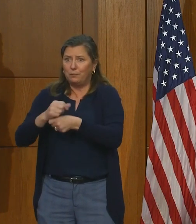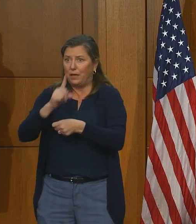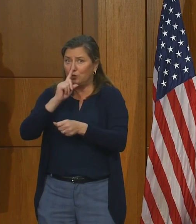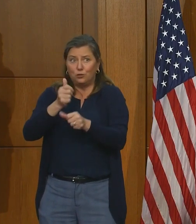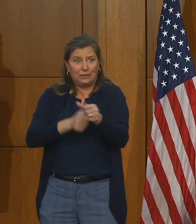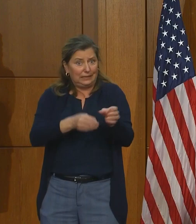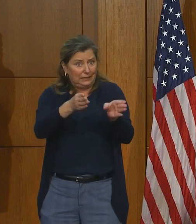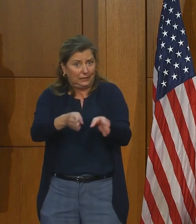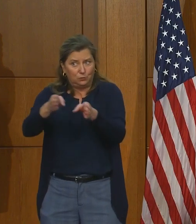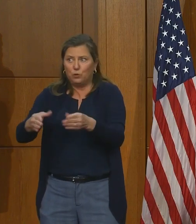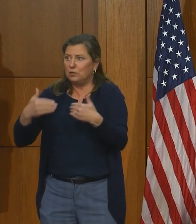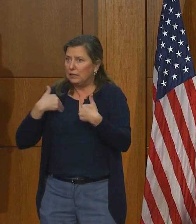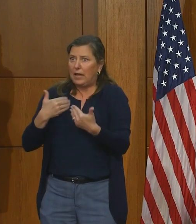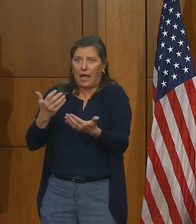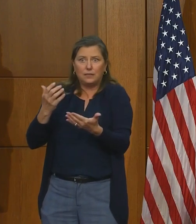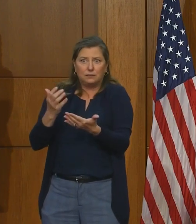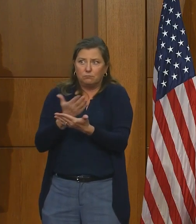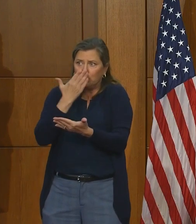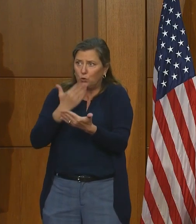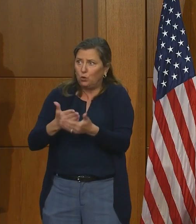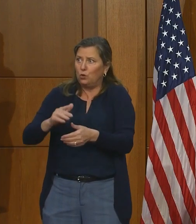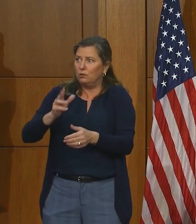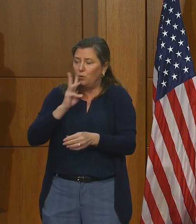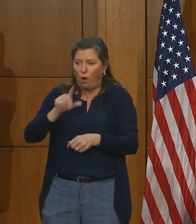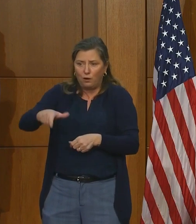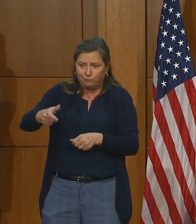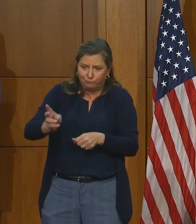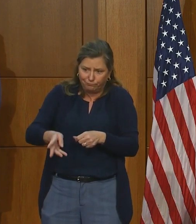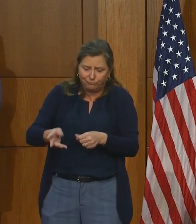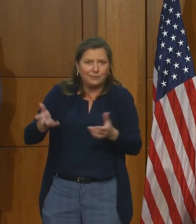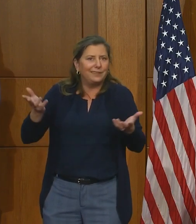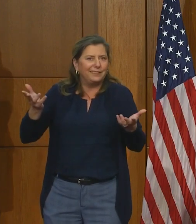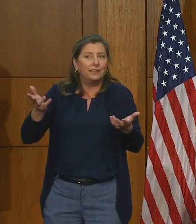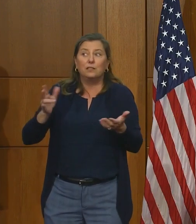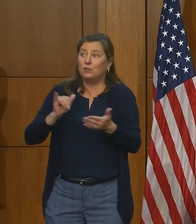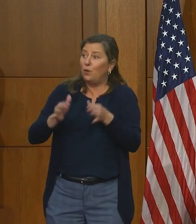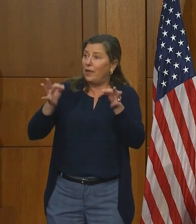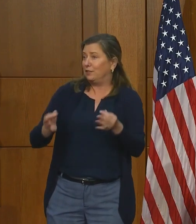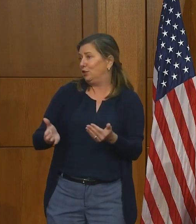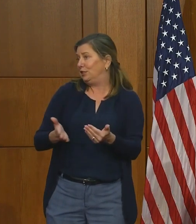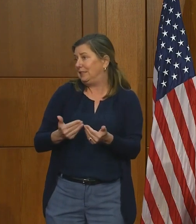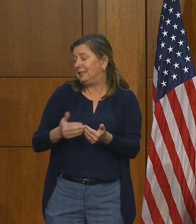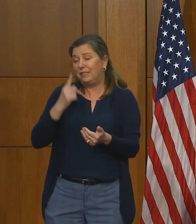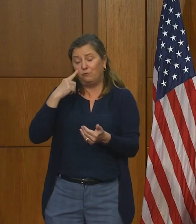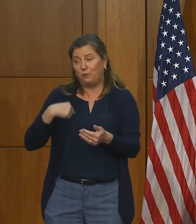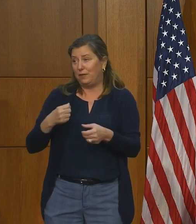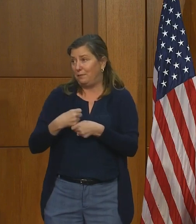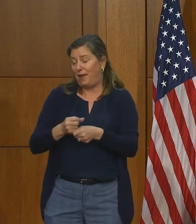HAVE TO COME TOGETHER AS A SOCIETY WITH LOCAL LEADERS AND MAKE SURE THAT EVERYBODY HAS